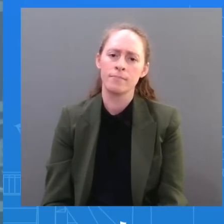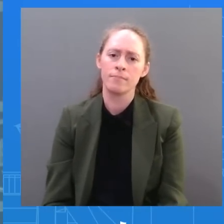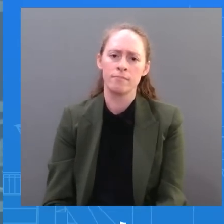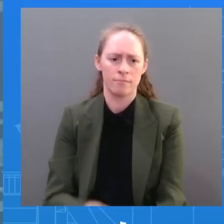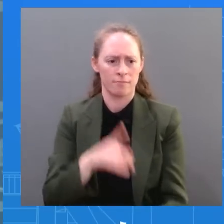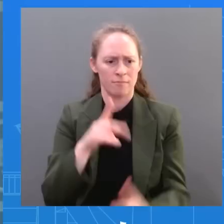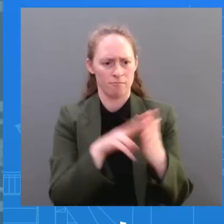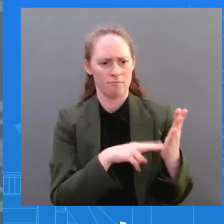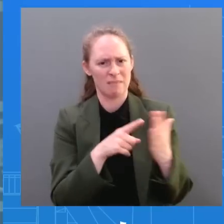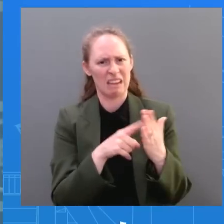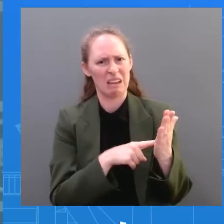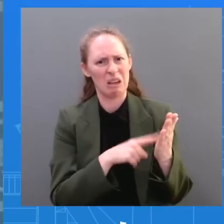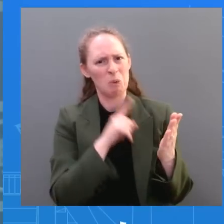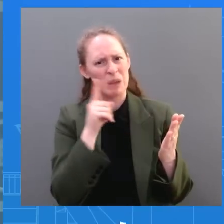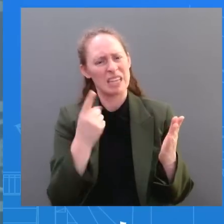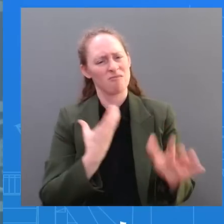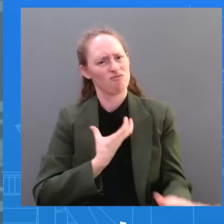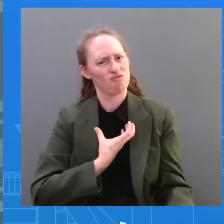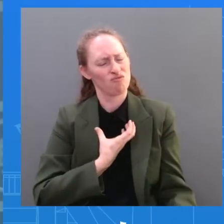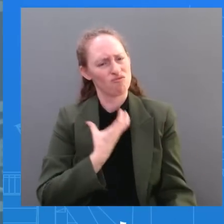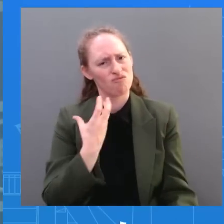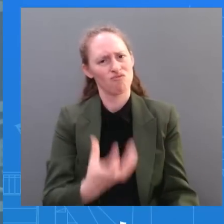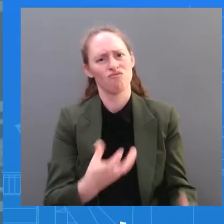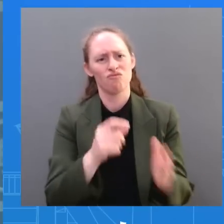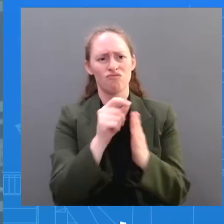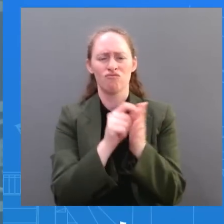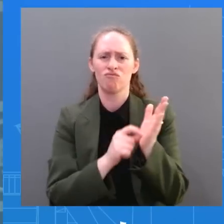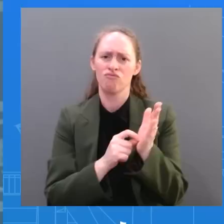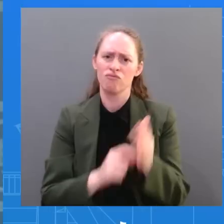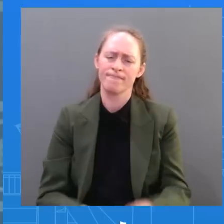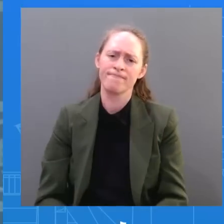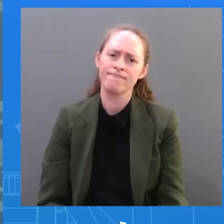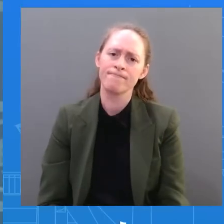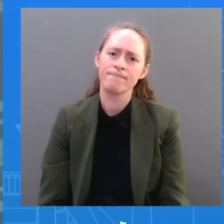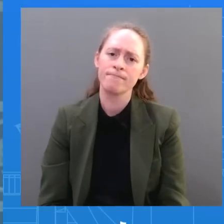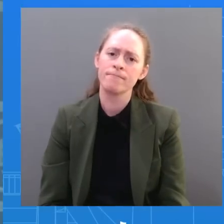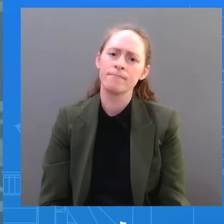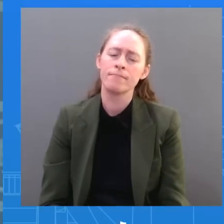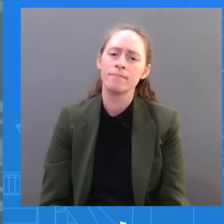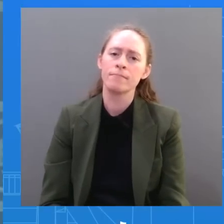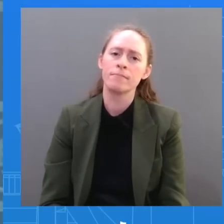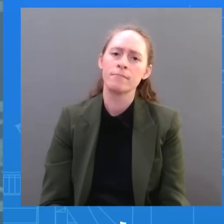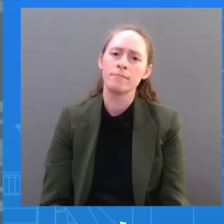We have -- you know, Secretary Blinken, National Security Advisor Jake Sullivan